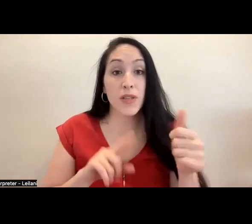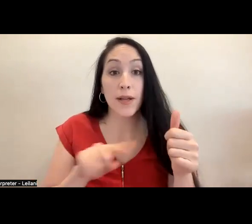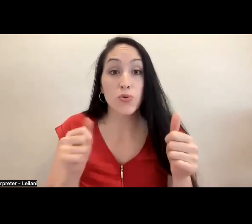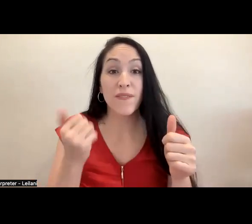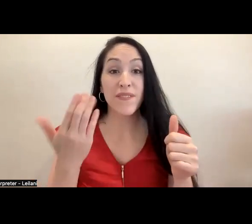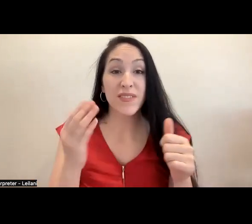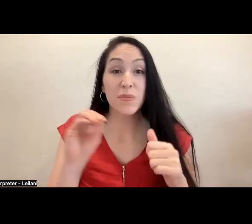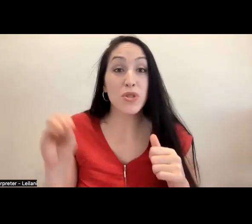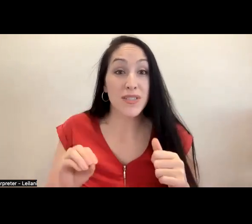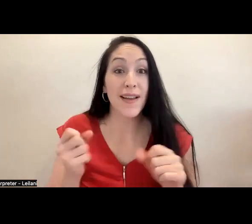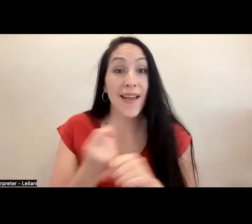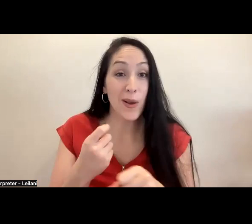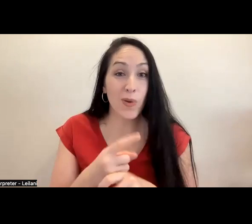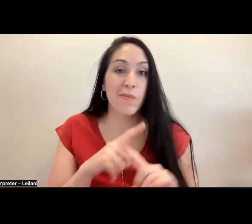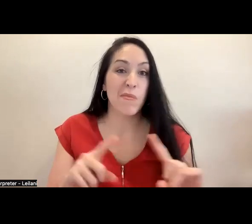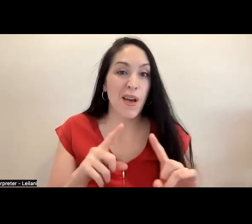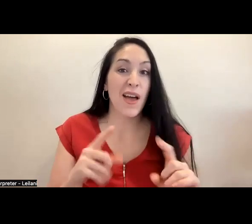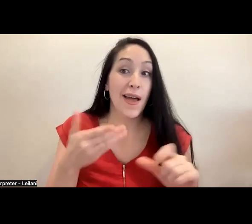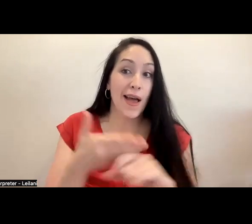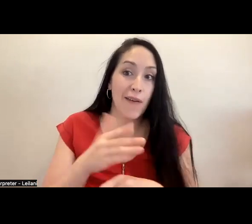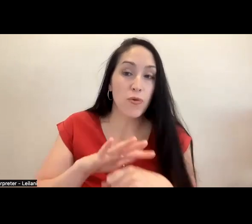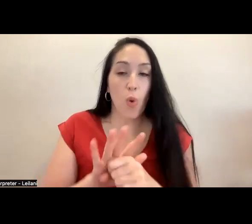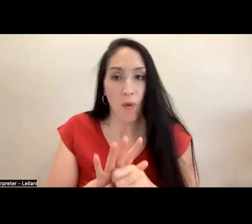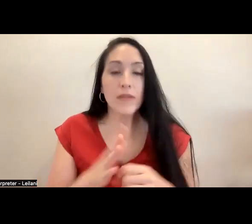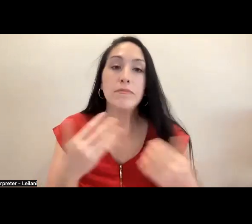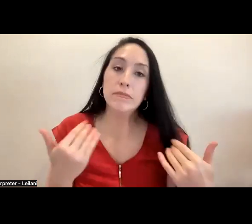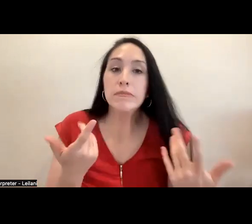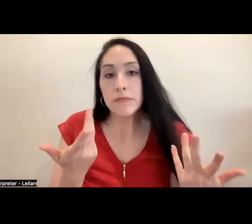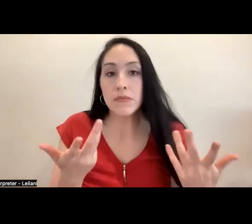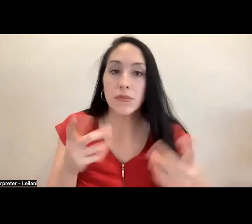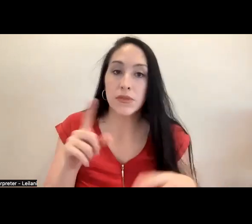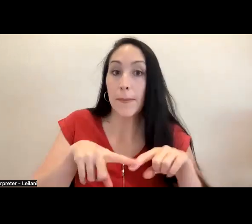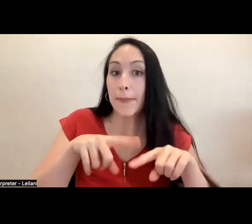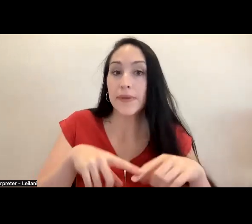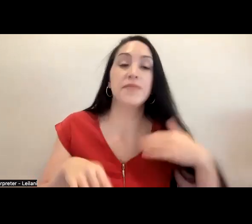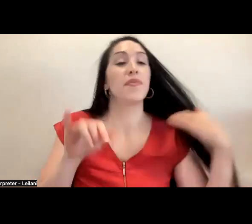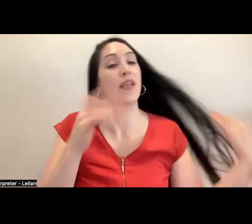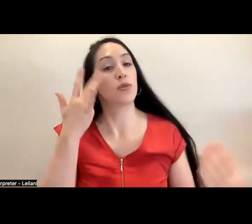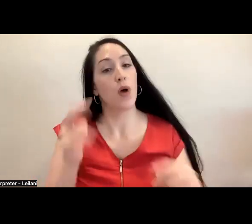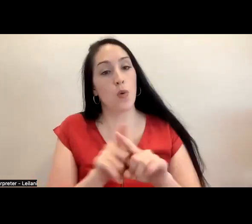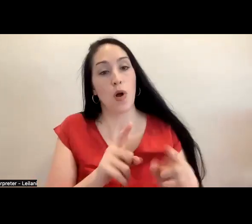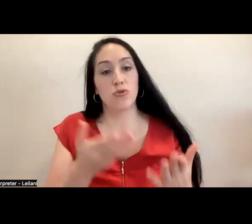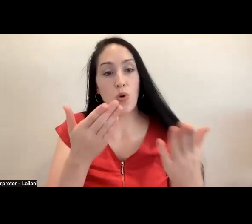11:46:48 And so that's why we also offer a money market account as well as an FBI product.